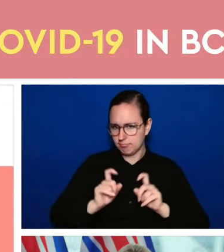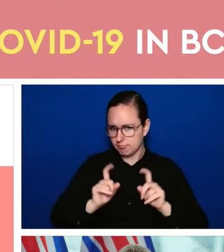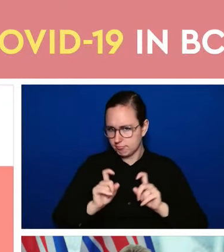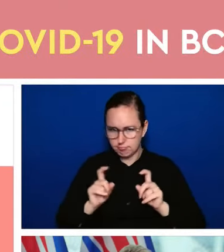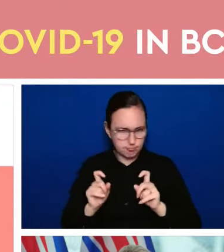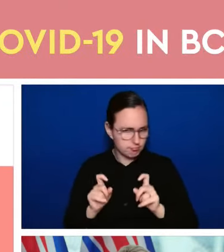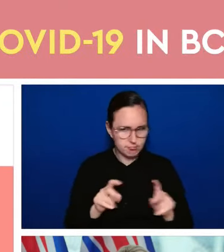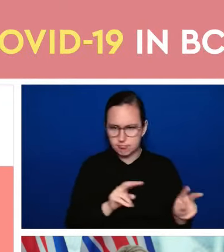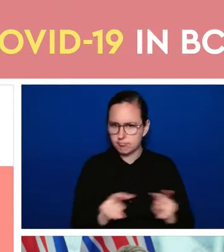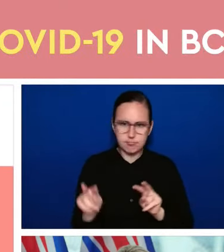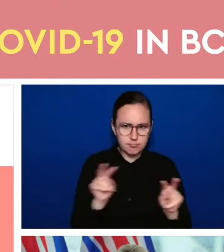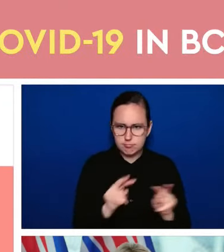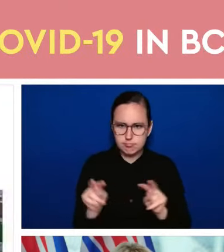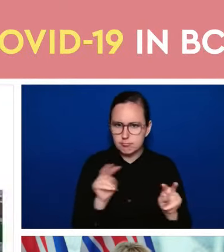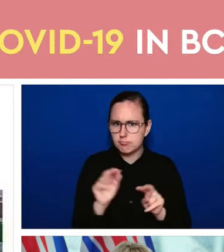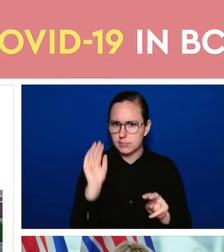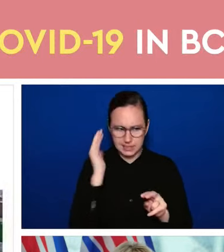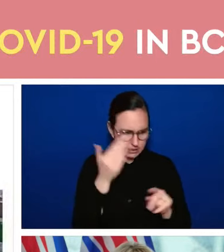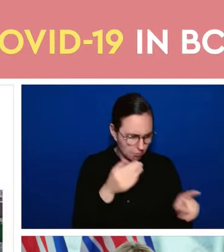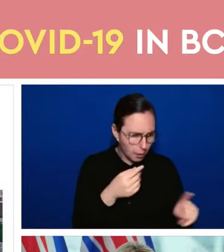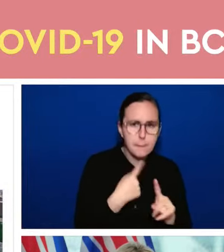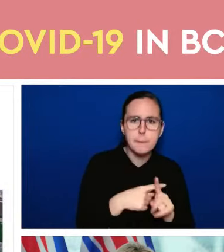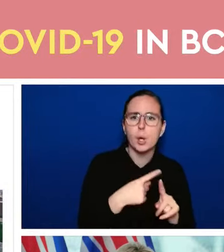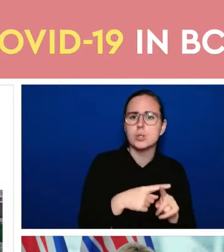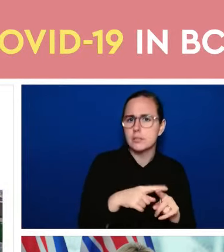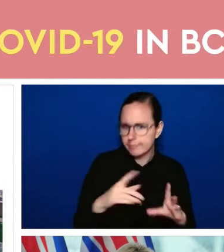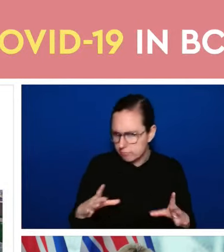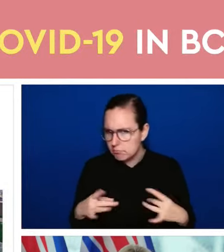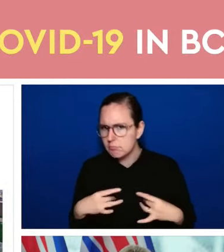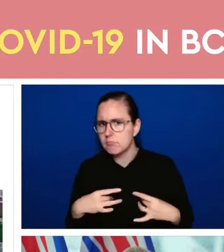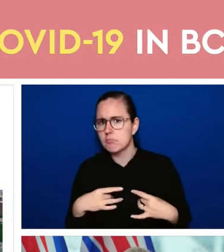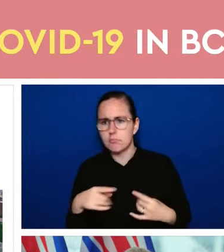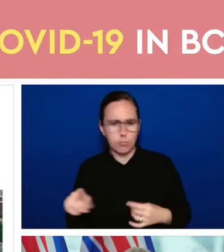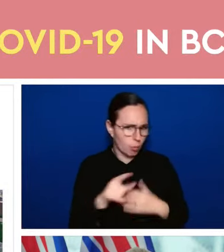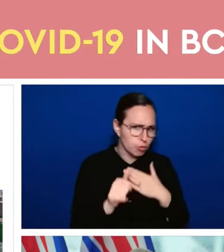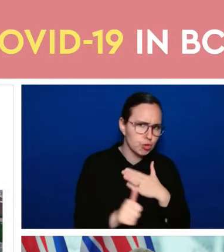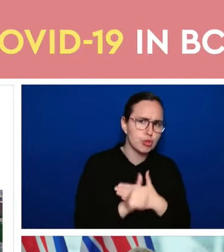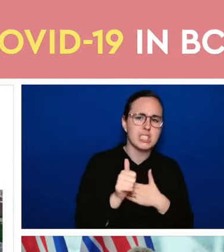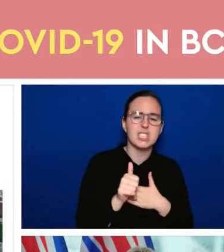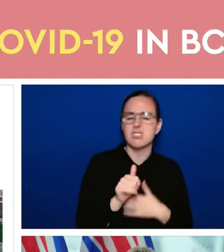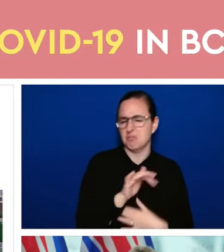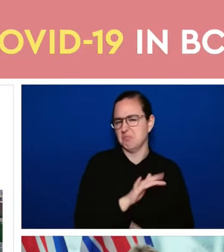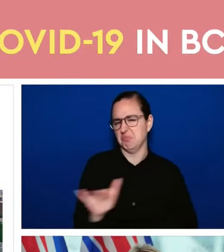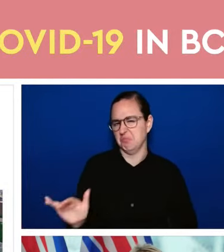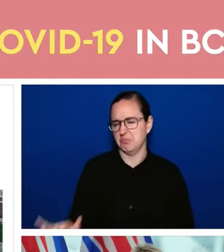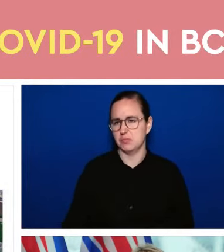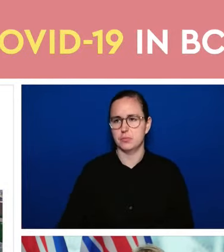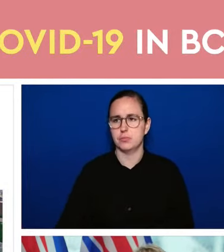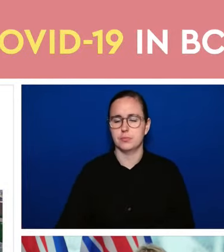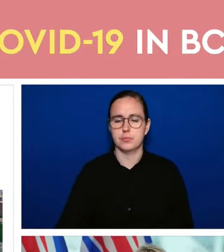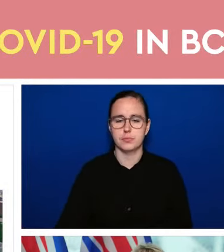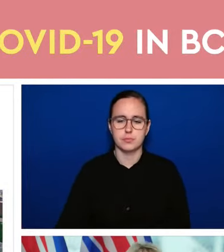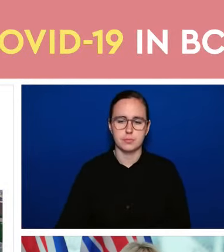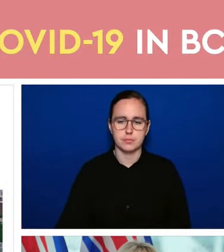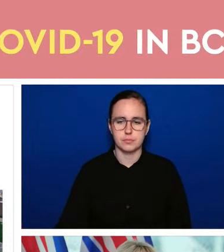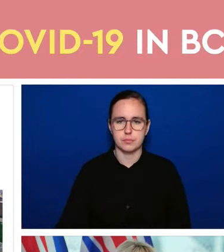for highest. For more severe illness. I'm going to talk just a minute but waste water service